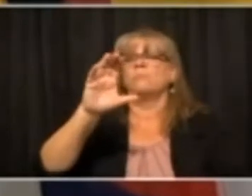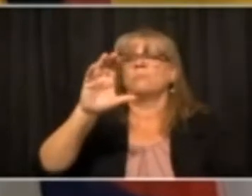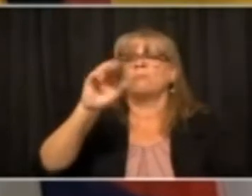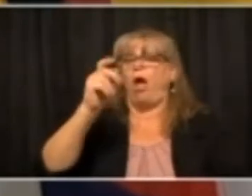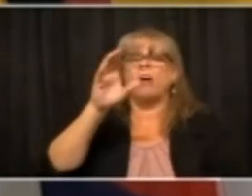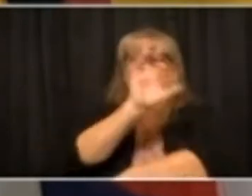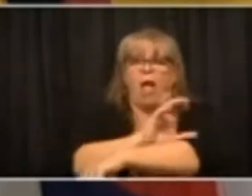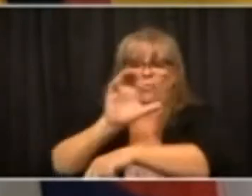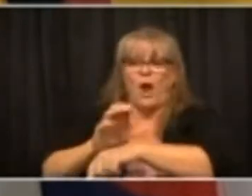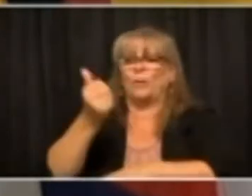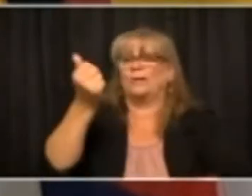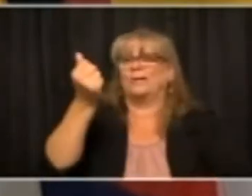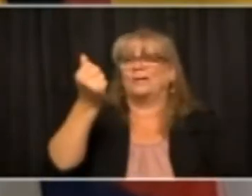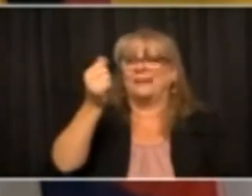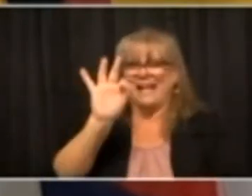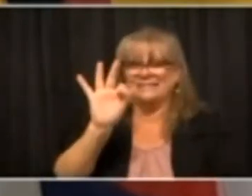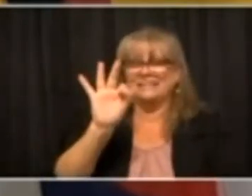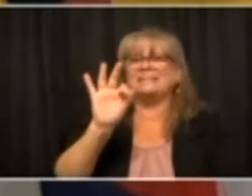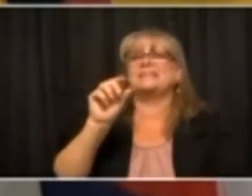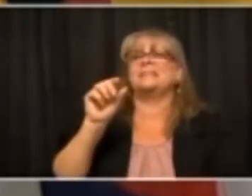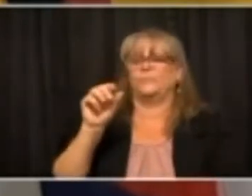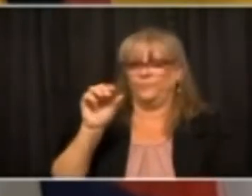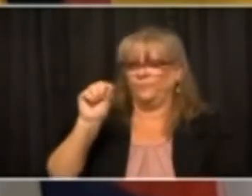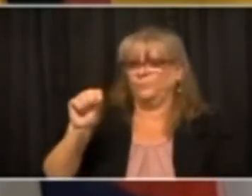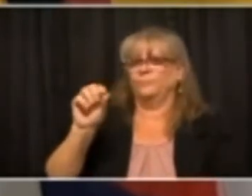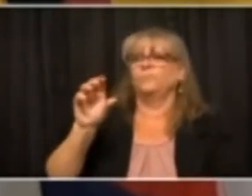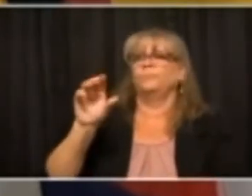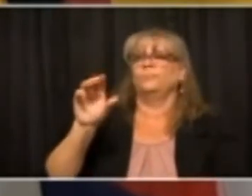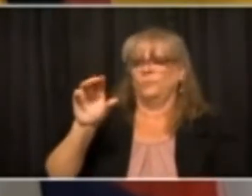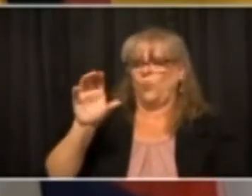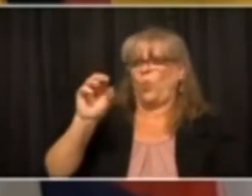we we expect that testing there'll be more demand for testing because